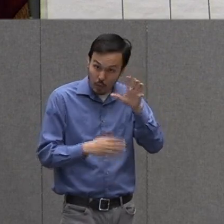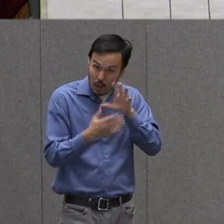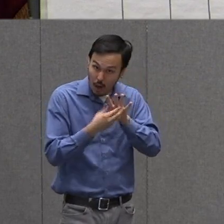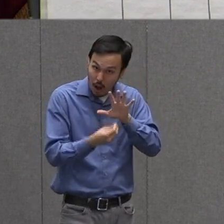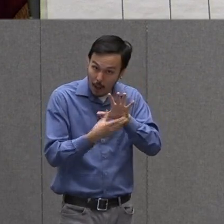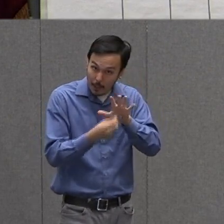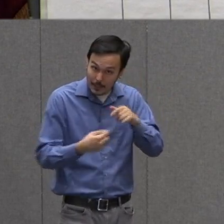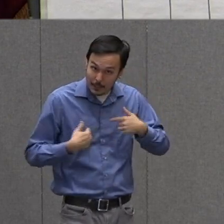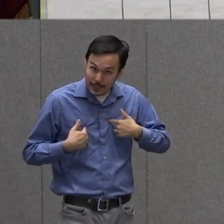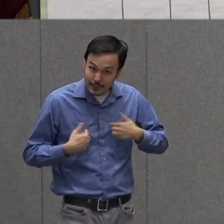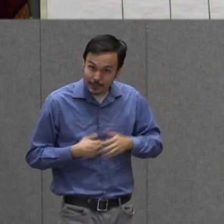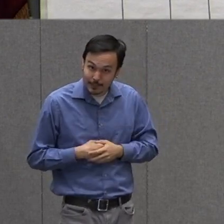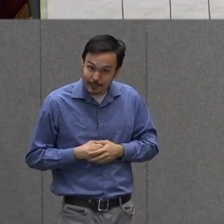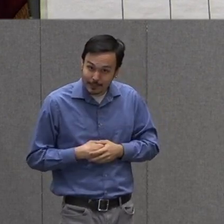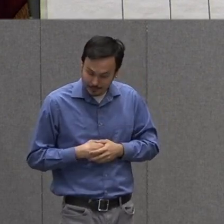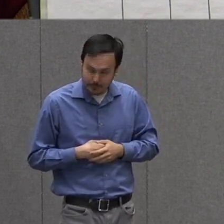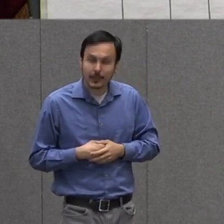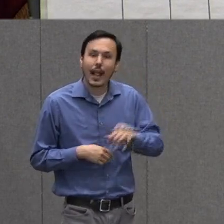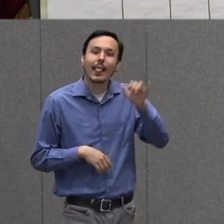This can tell us where or when.